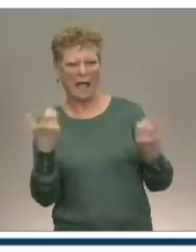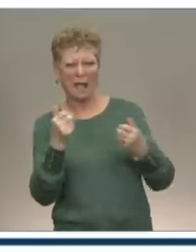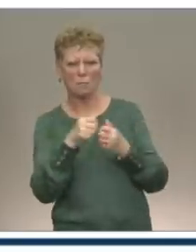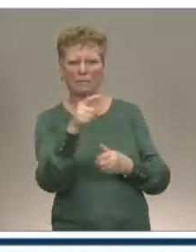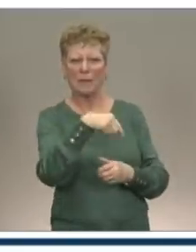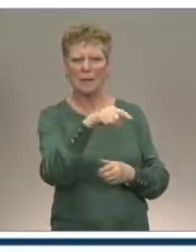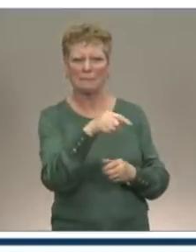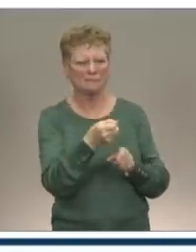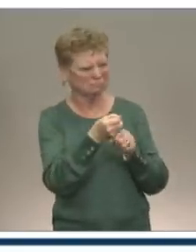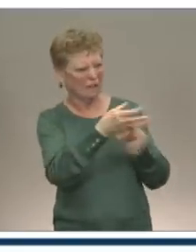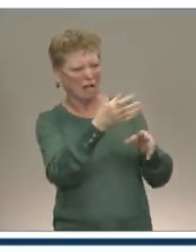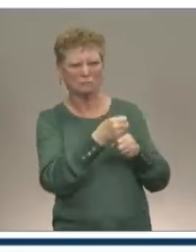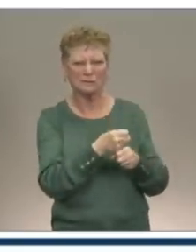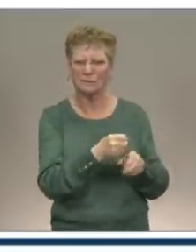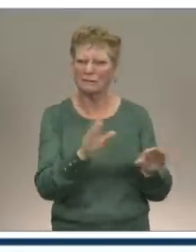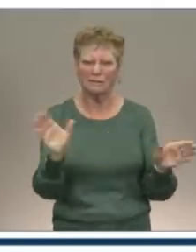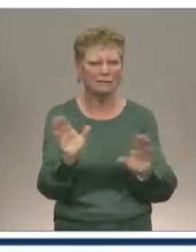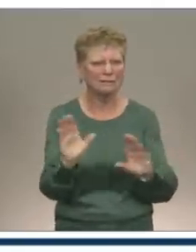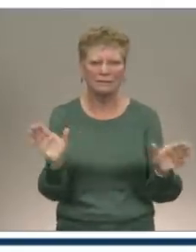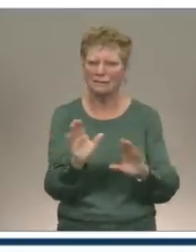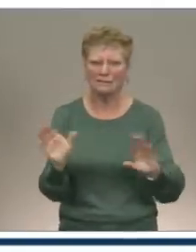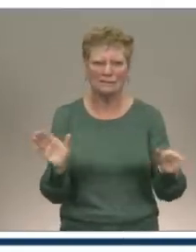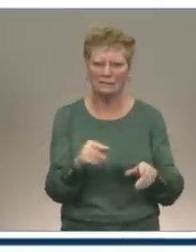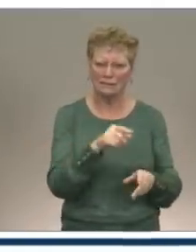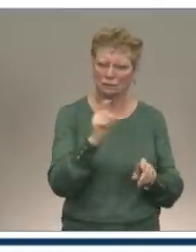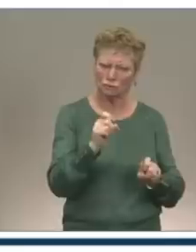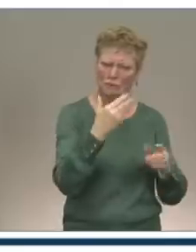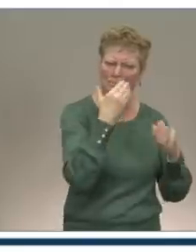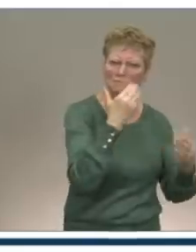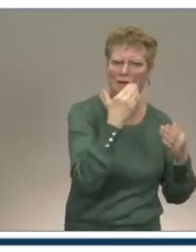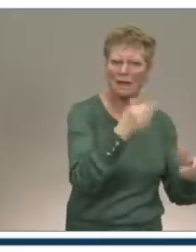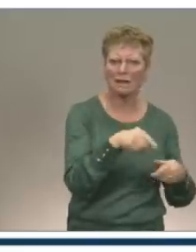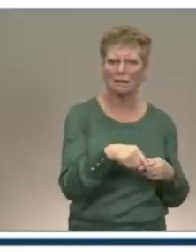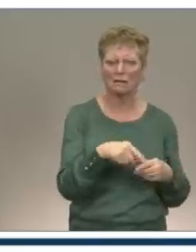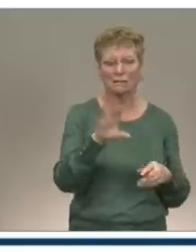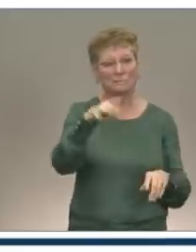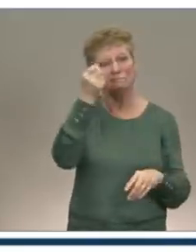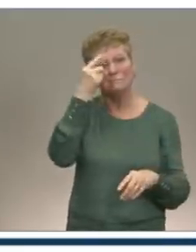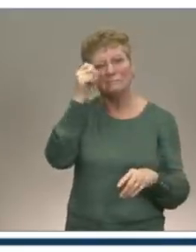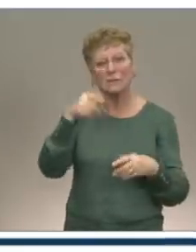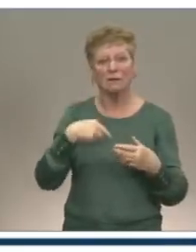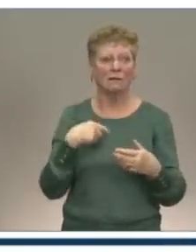this pandemic keeps dragging on and we are all tired and frustrated we've gotten this far by